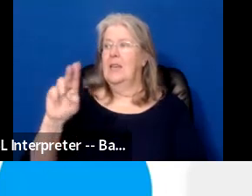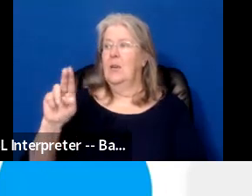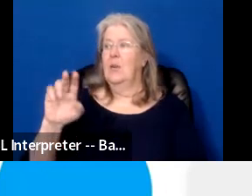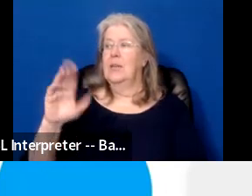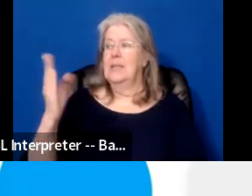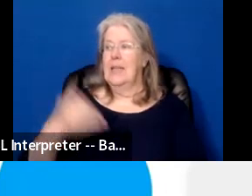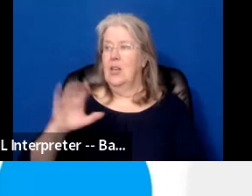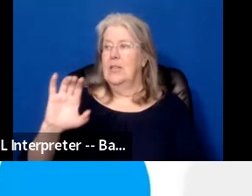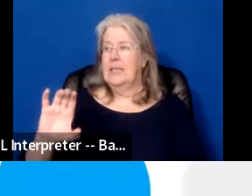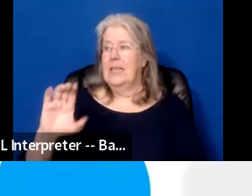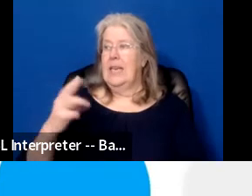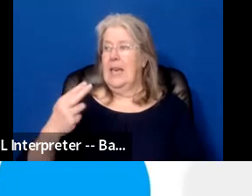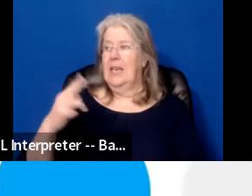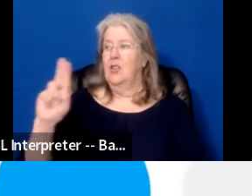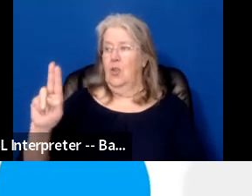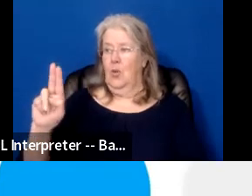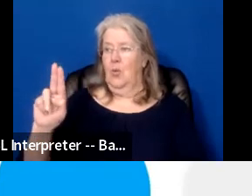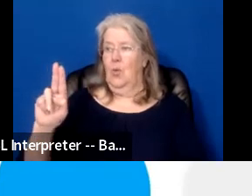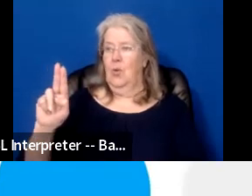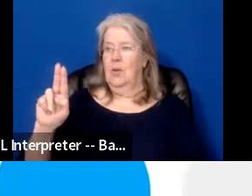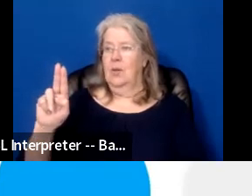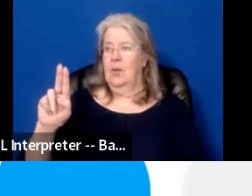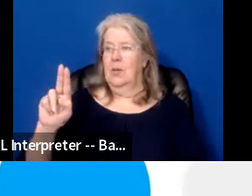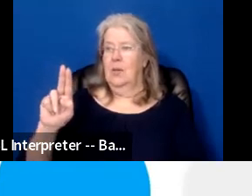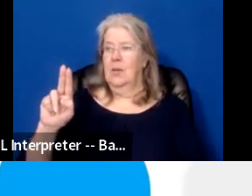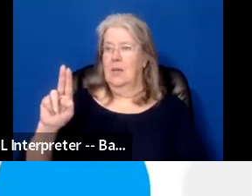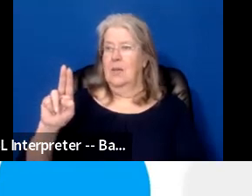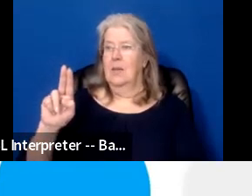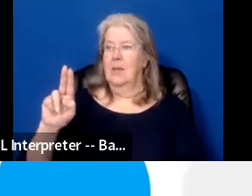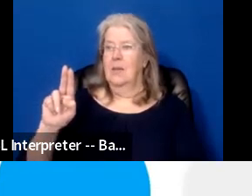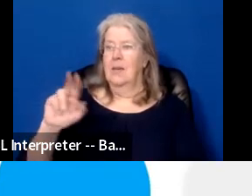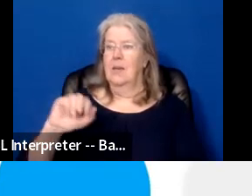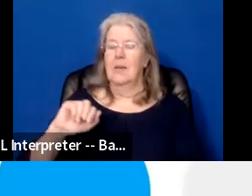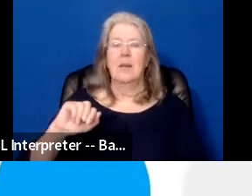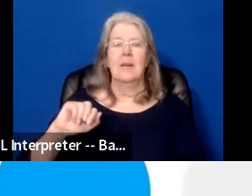the Center for health Equity, and we have compiled a list of